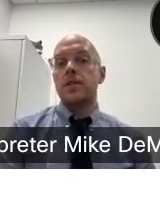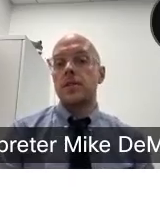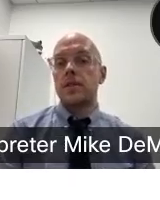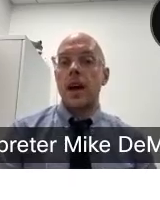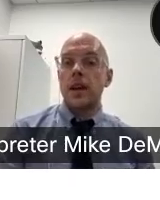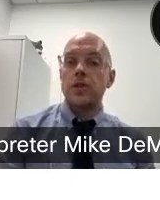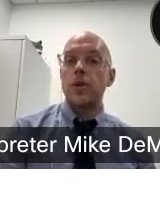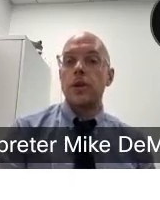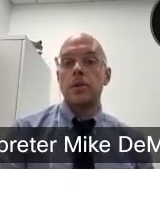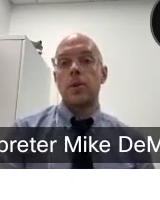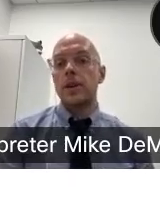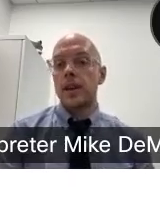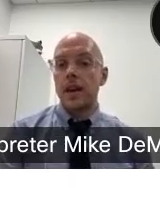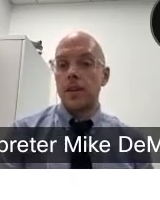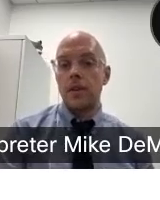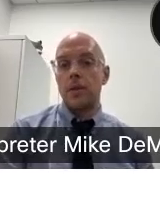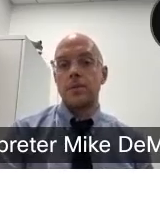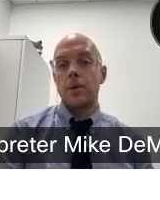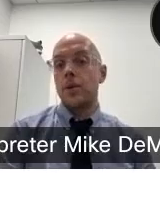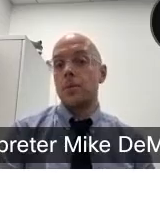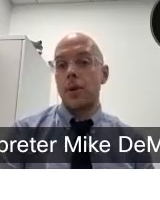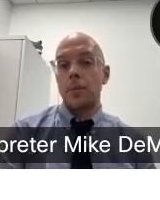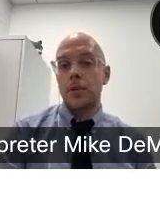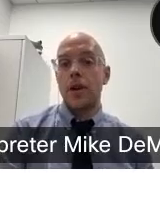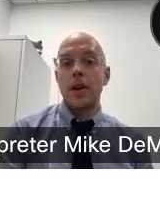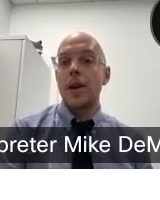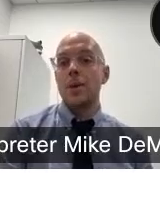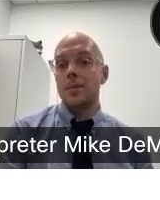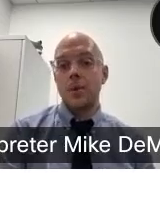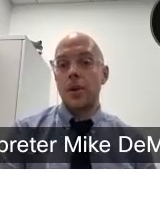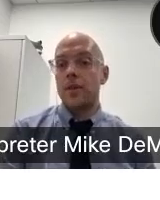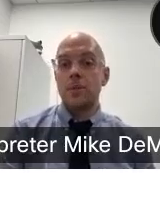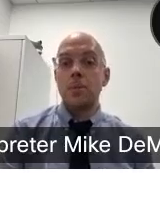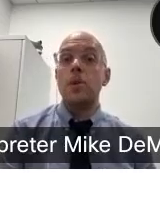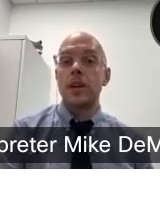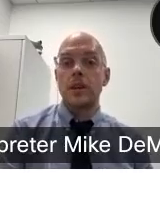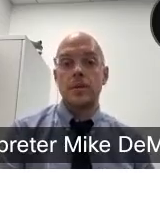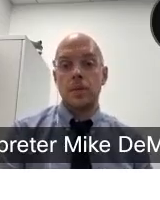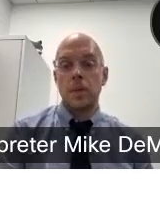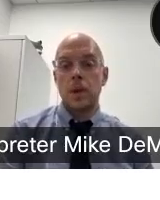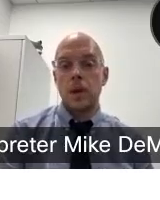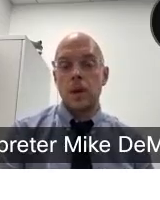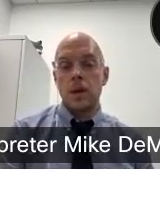such as the knock on a door or ringing telephone, or perhaps a crying baby, or even music.